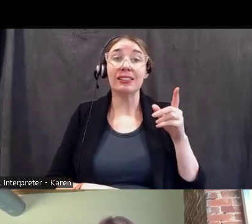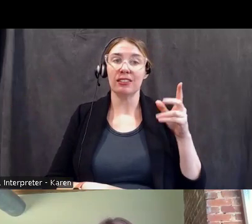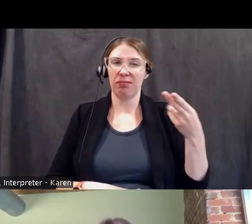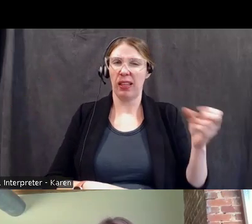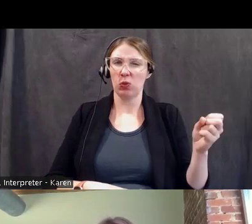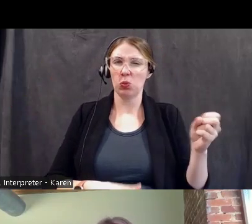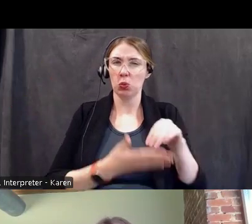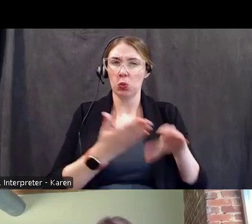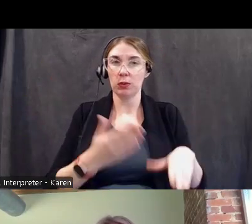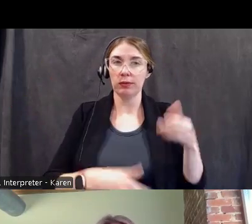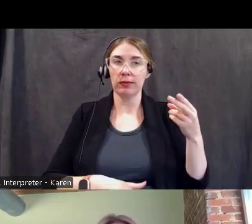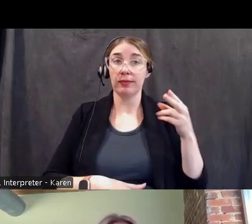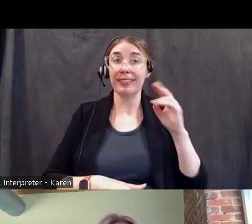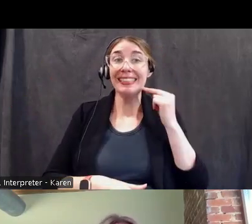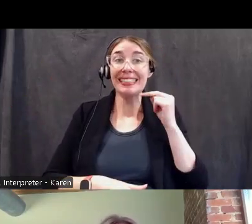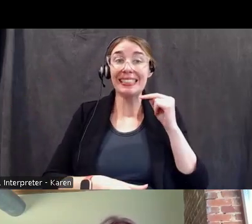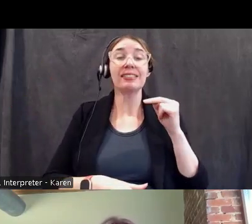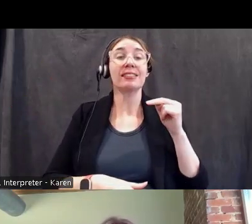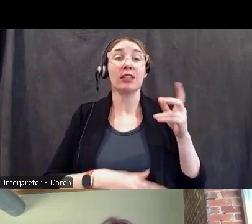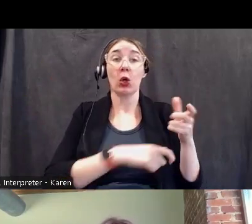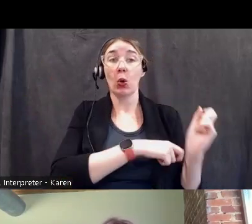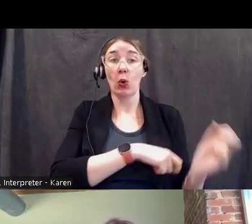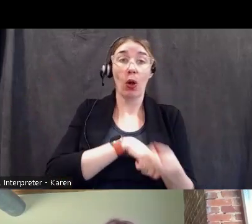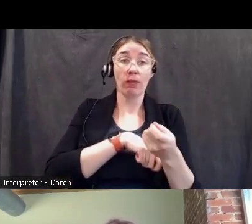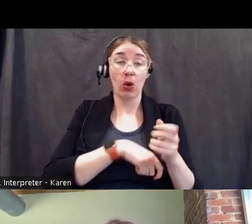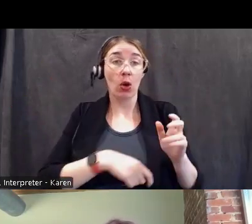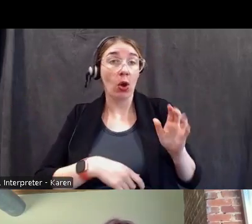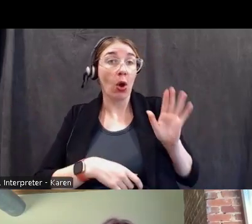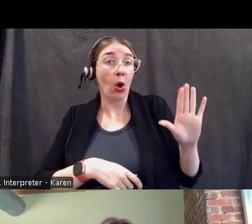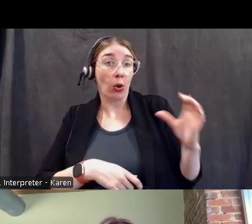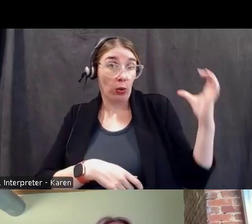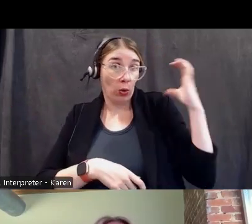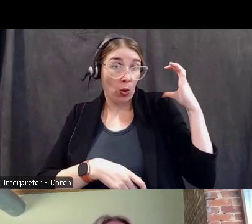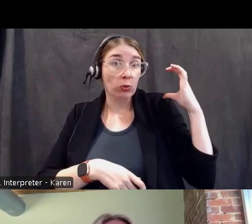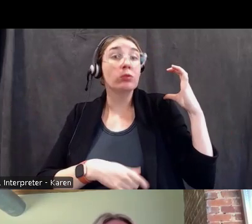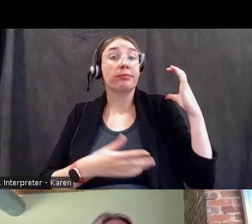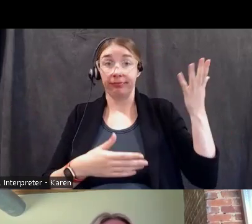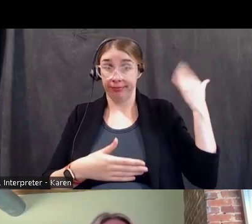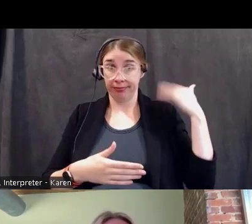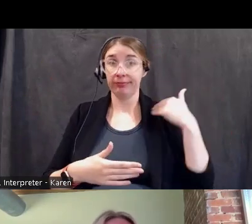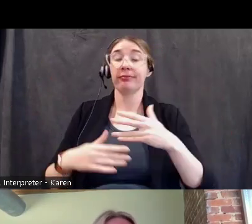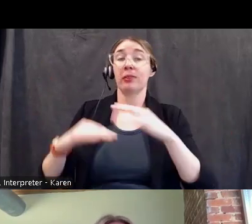and her coach actually used to train golfers who had low vision or no vision.